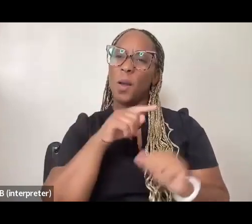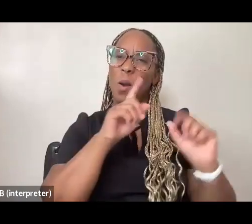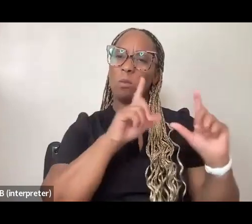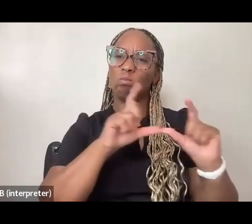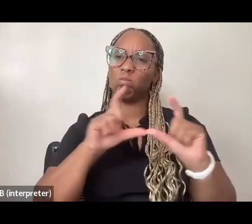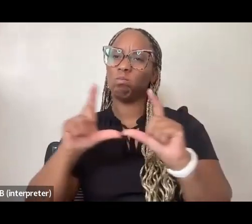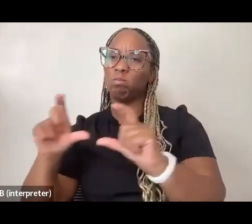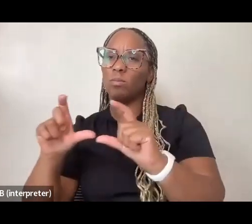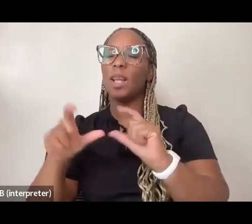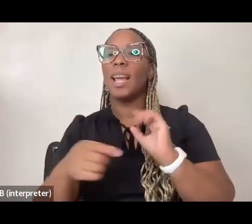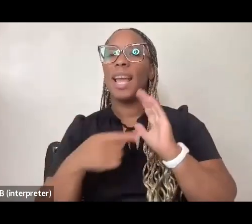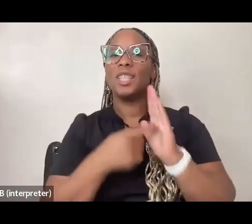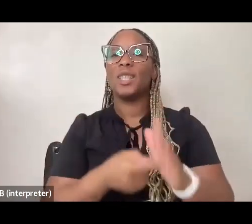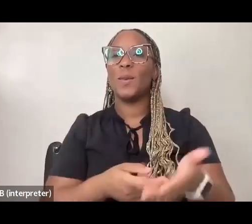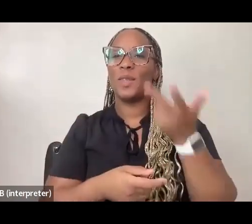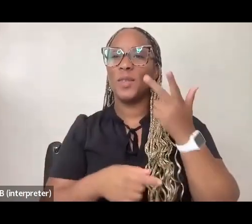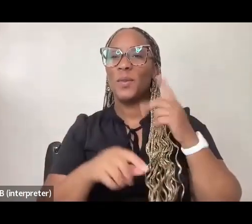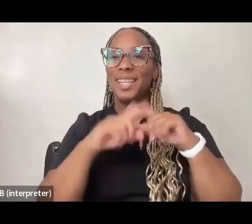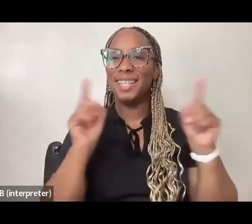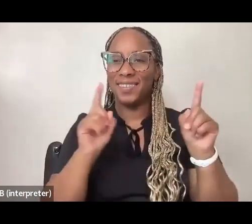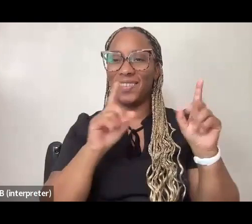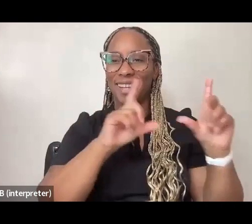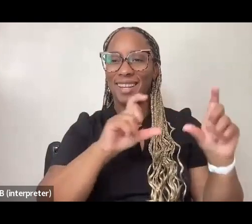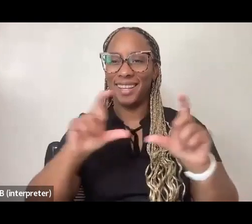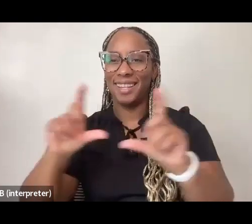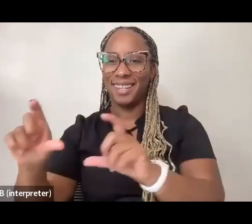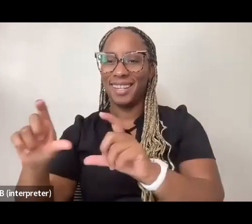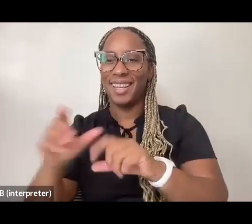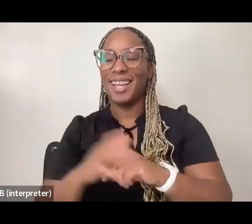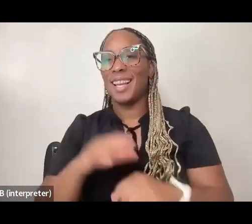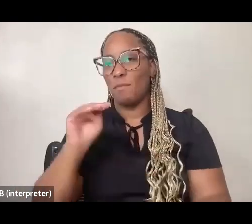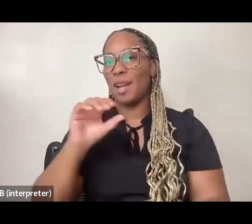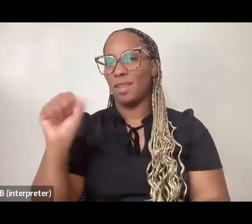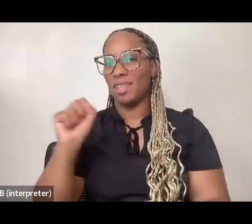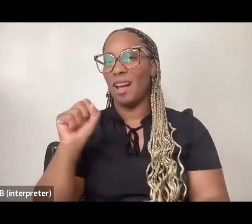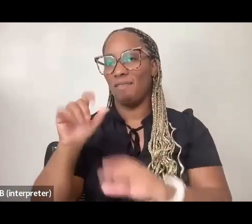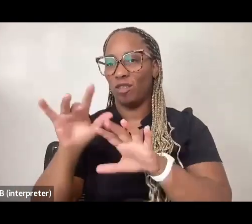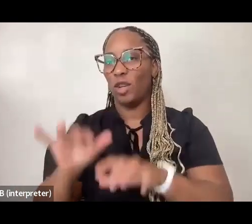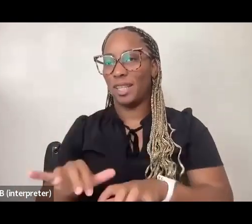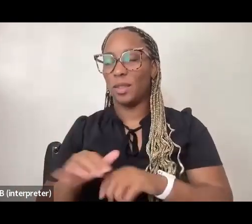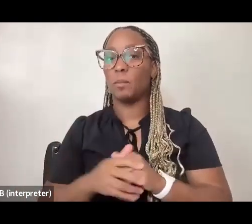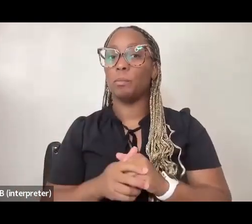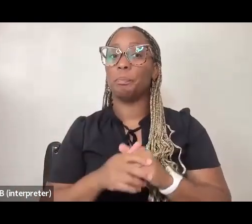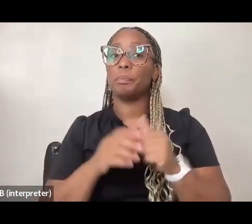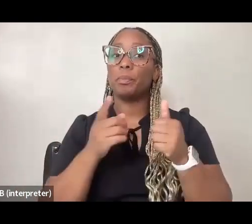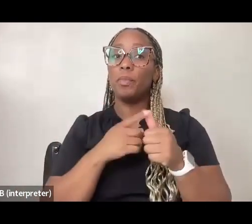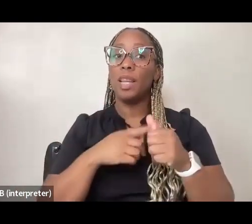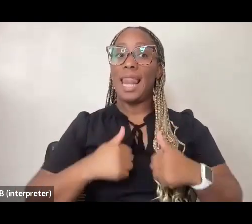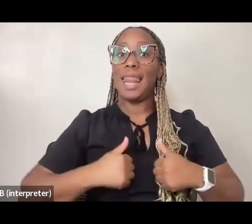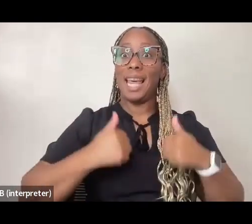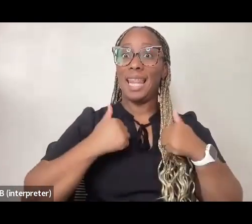show three different views of a transcript generated by Microsoft Teams. First, the live transcript that